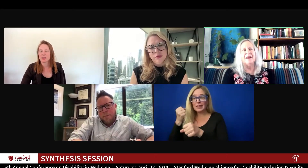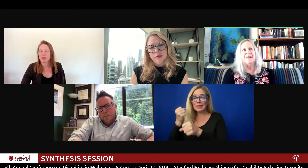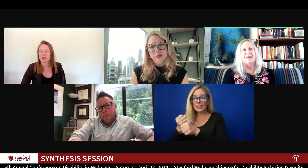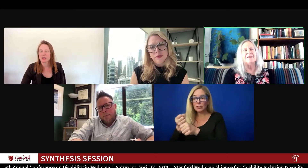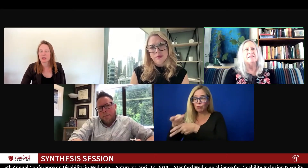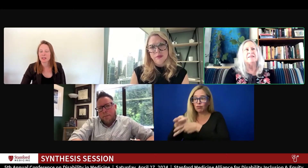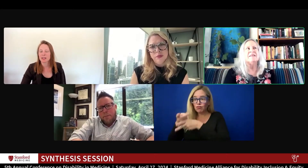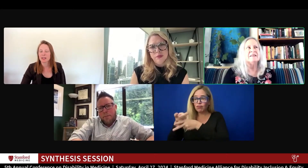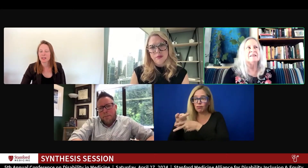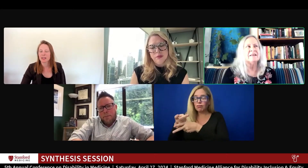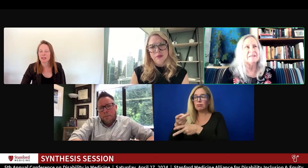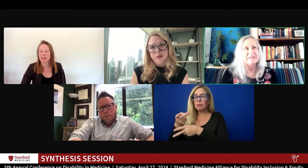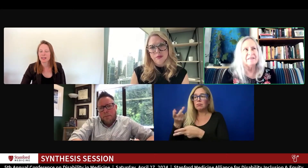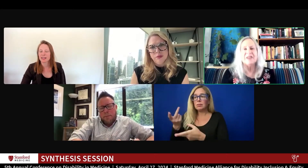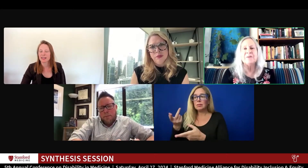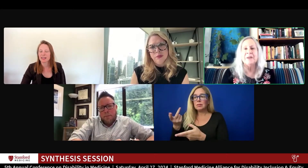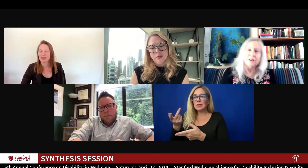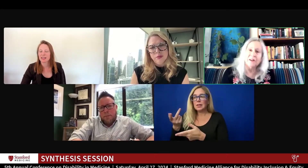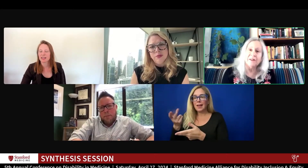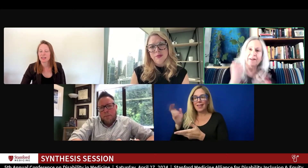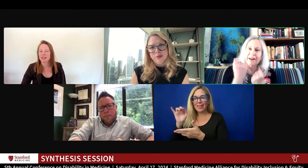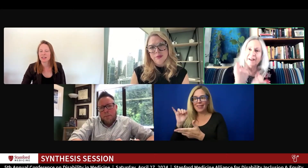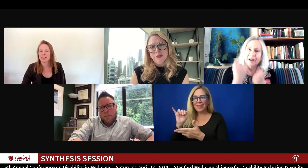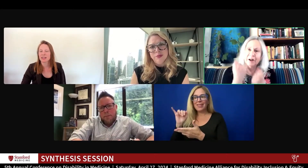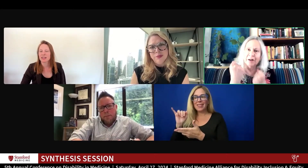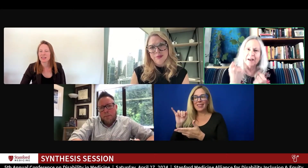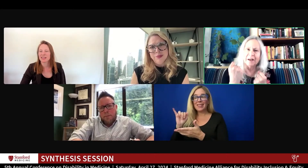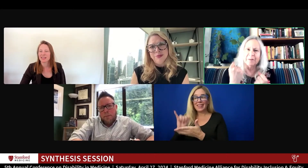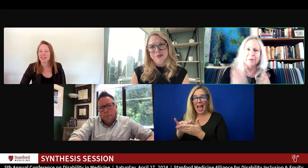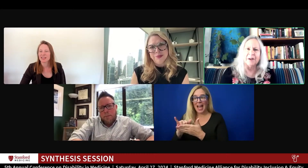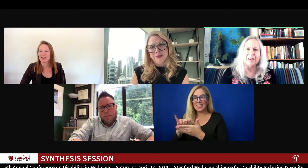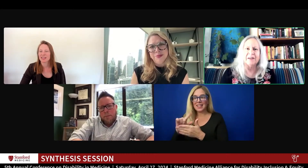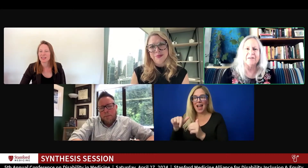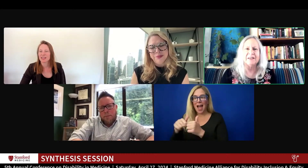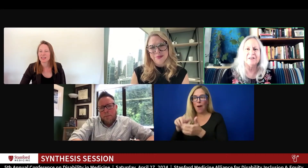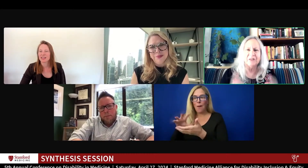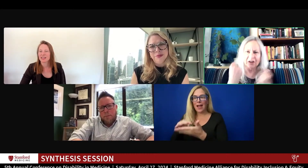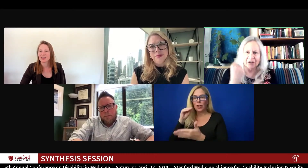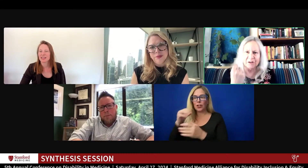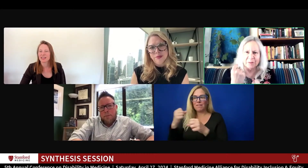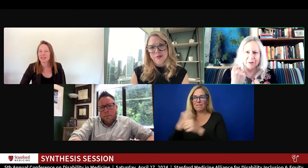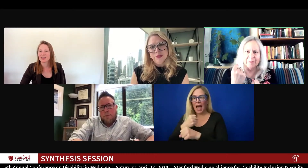And that's when I learned to fight, bring to every single doctor's appointment,